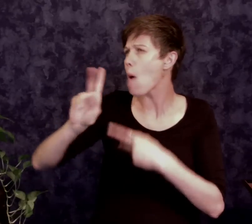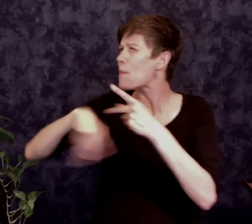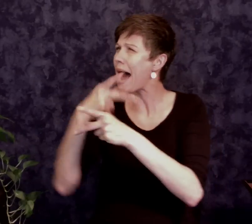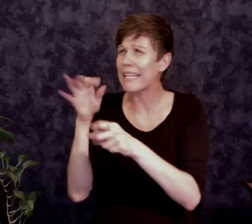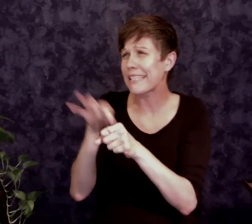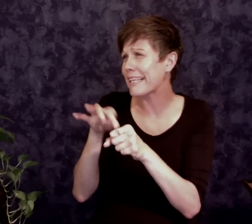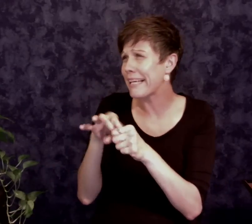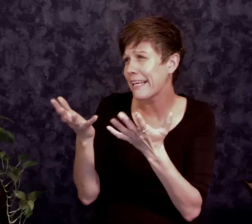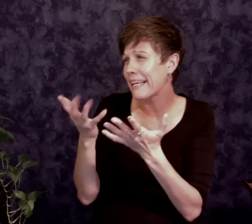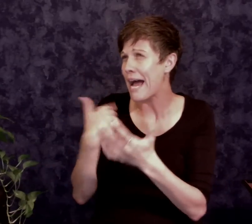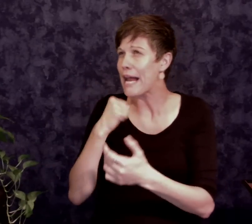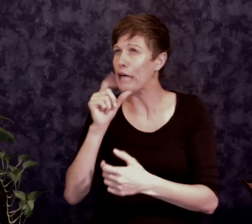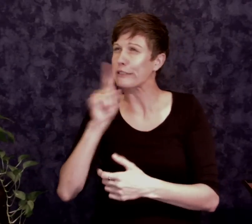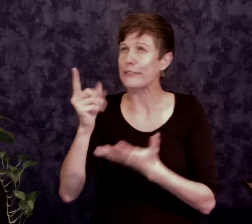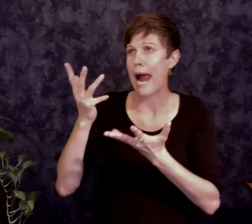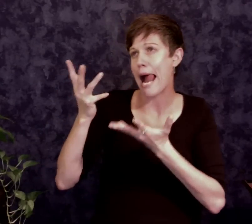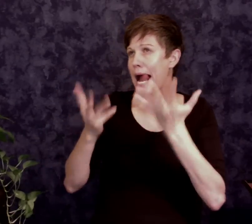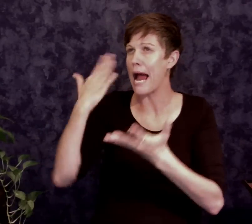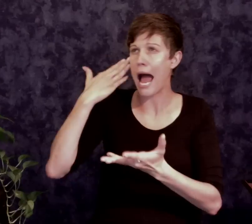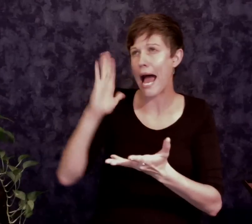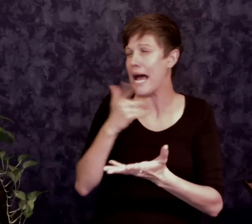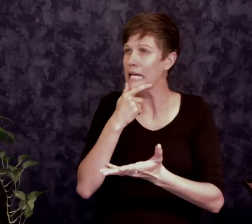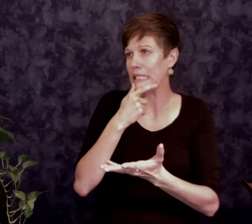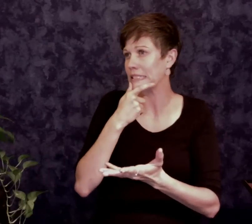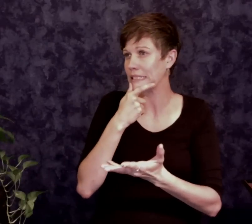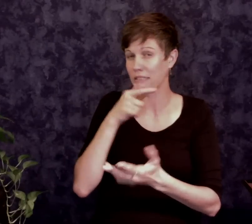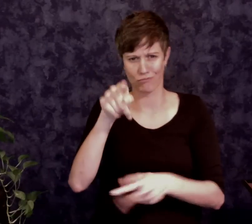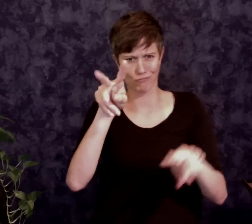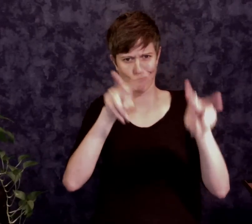or “umm… what kind of tea?” or “tea? I’m not sure…I don’t know…”